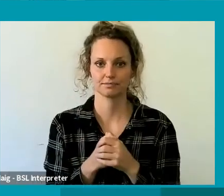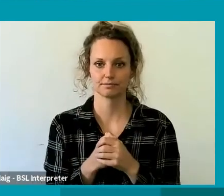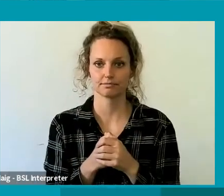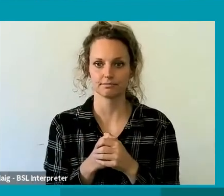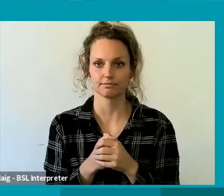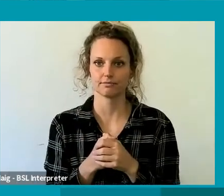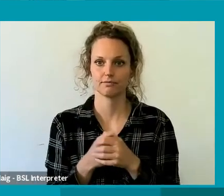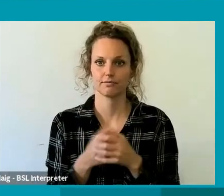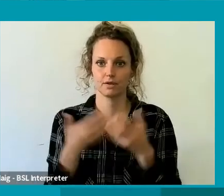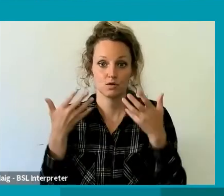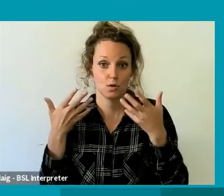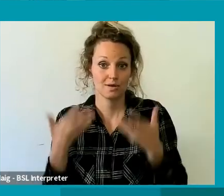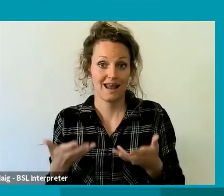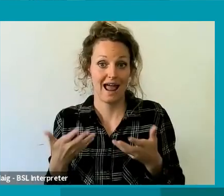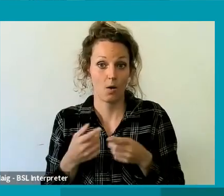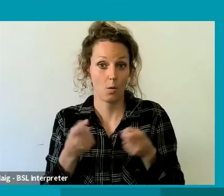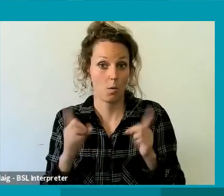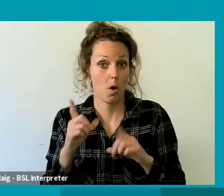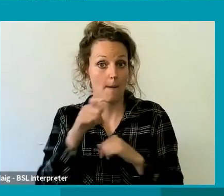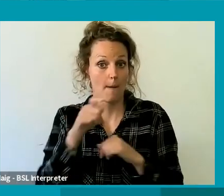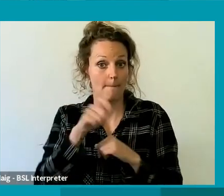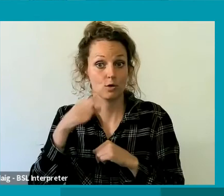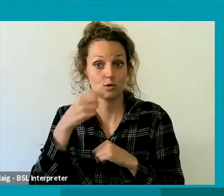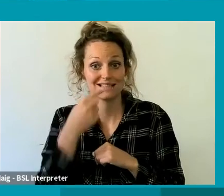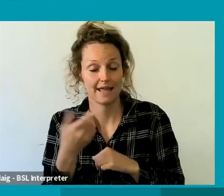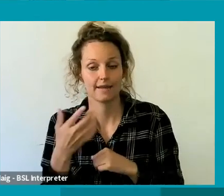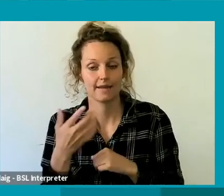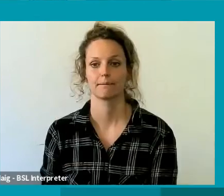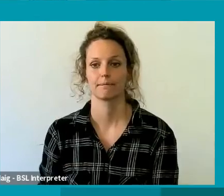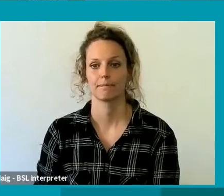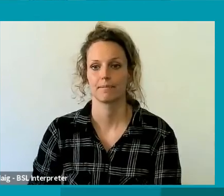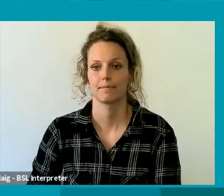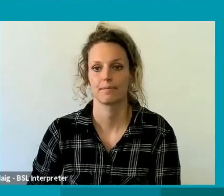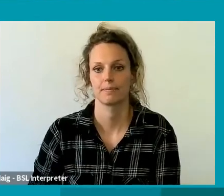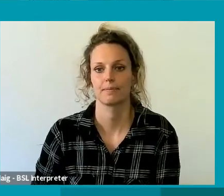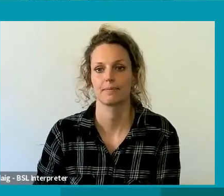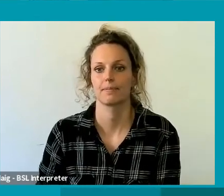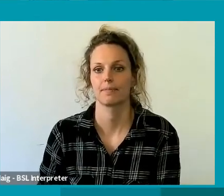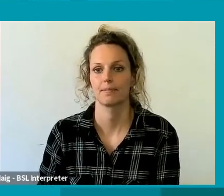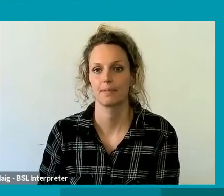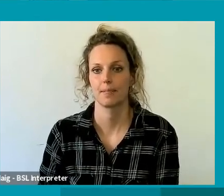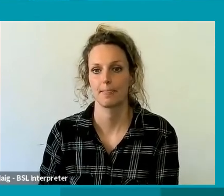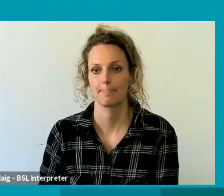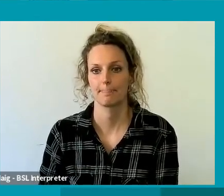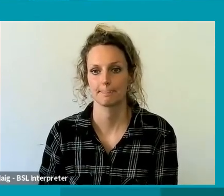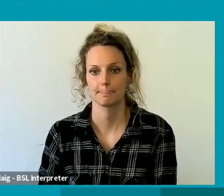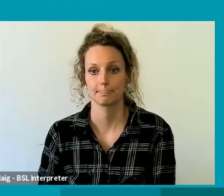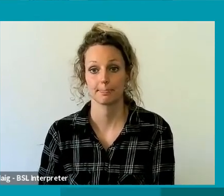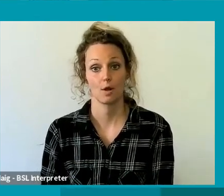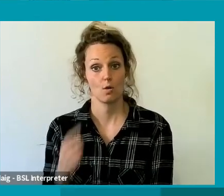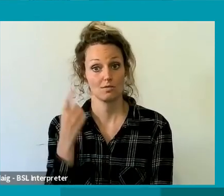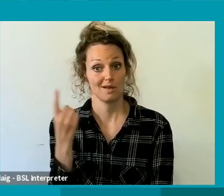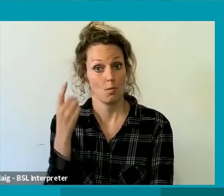What are people saying? Sorry, someone wasn't aware that there a forum groups on LinkedIn, but there's thousands